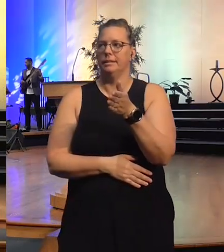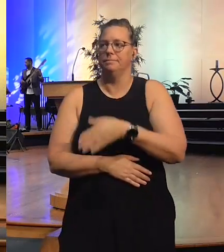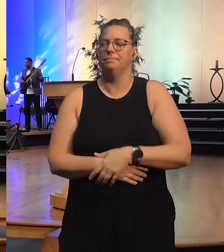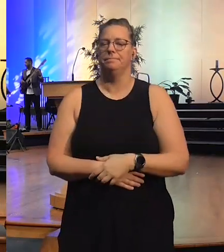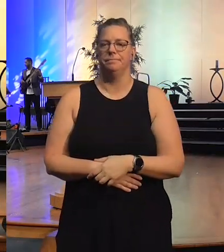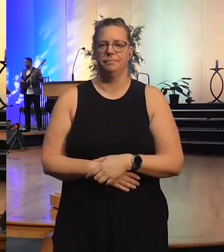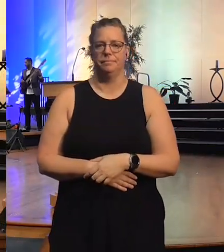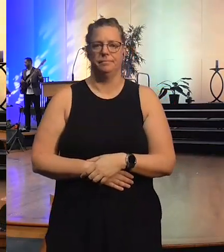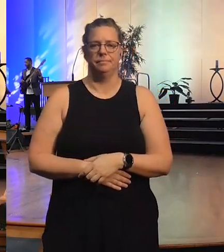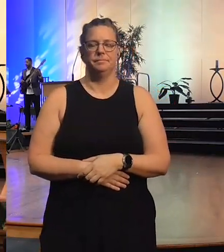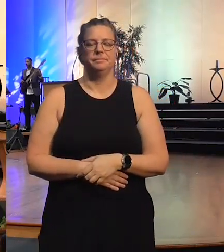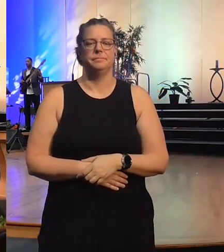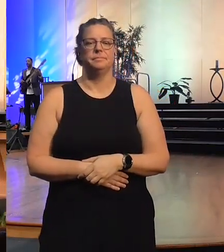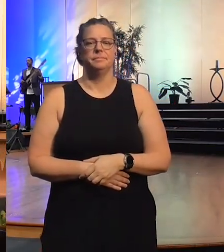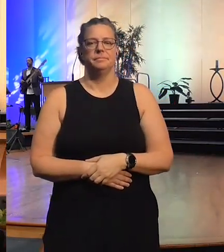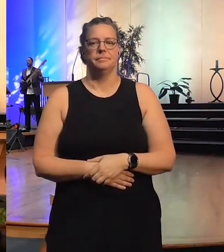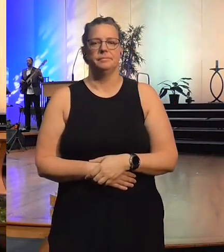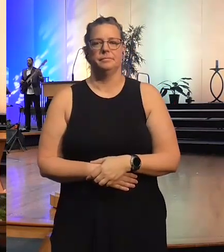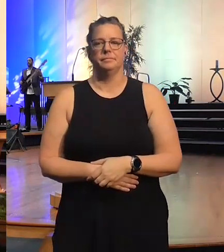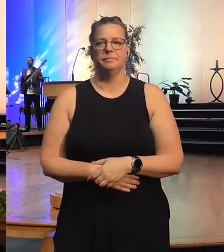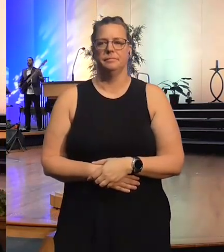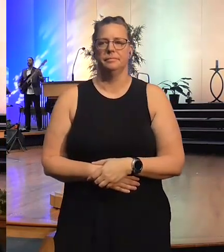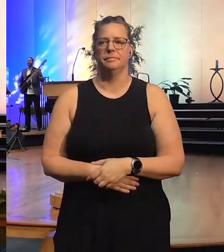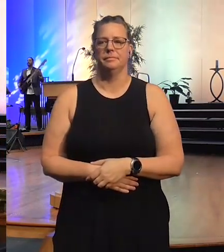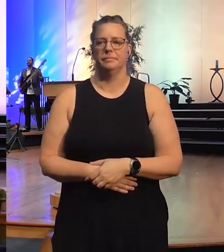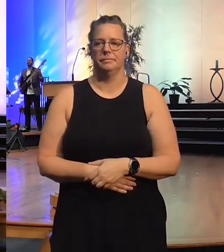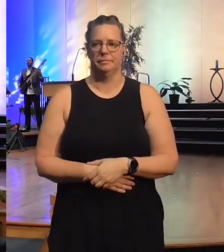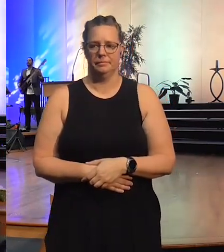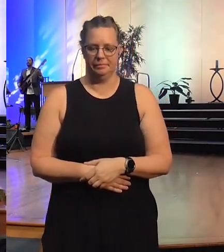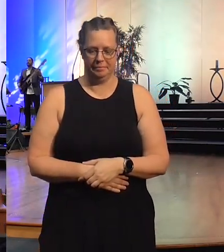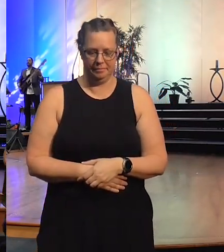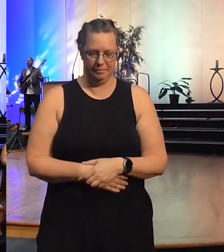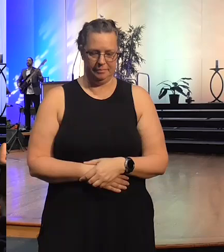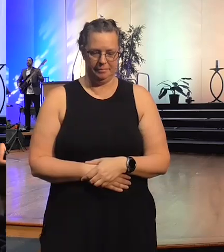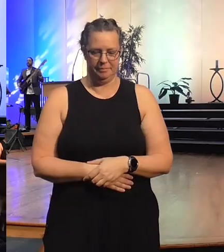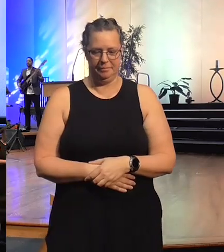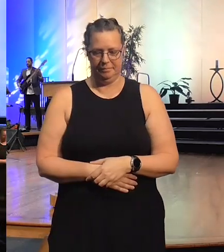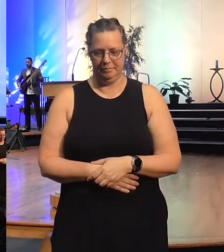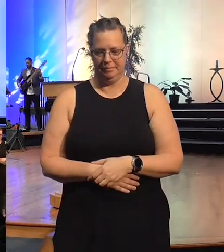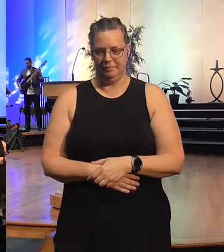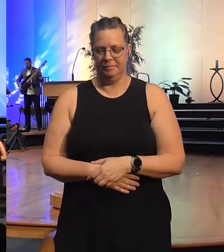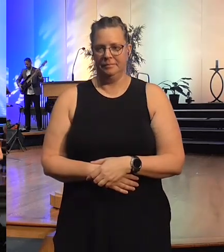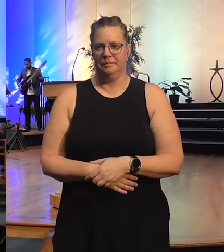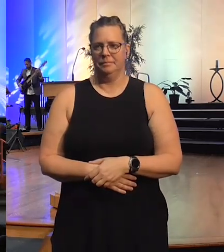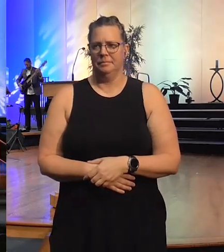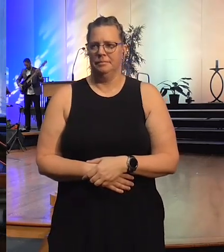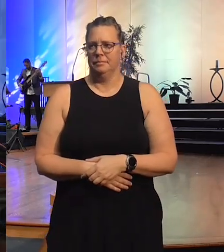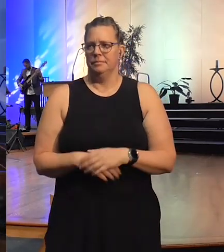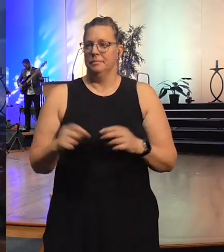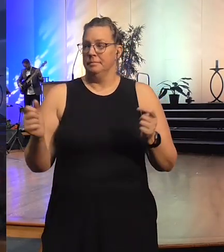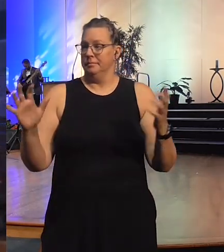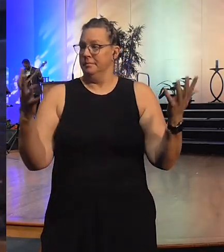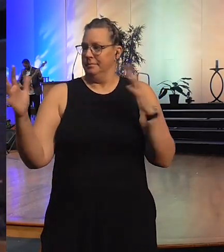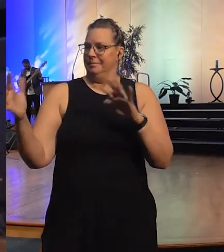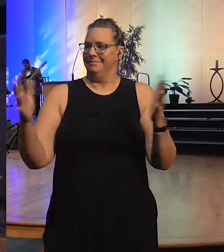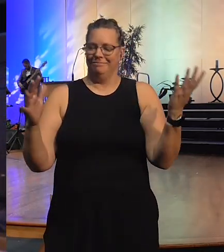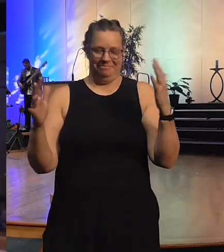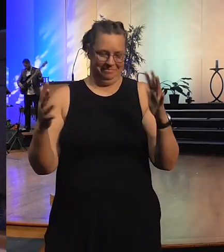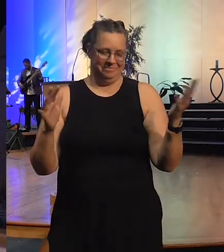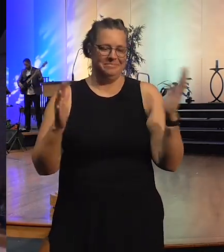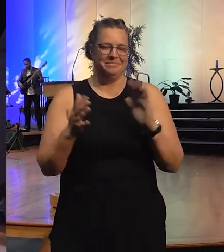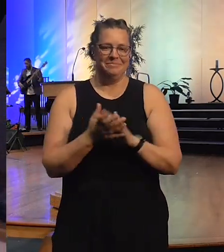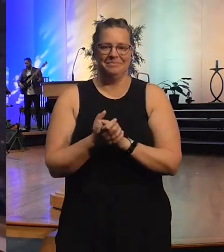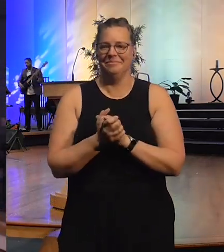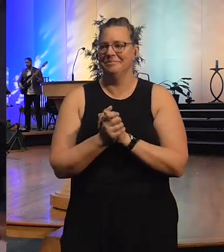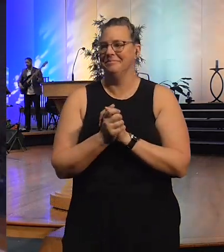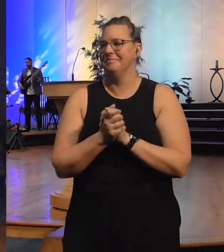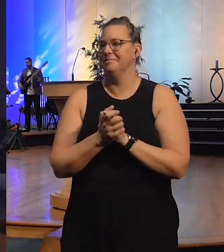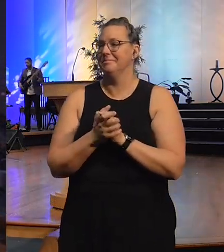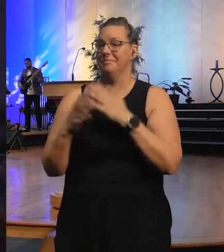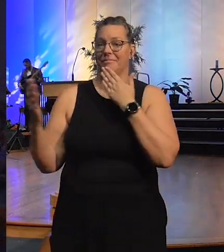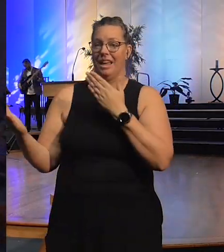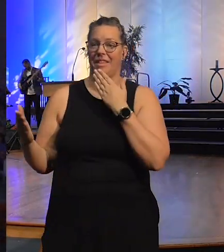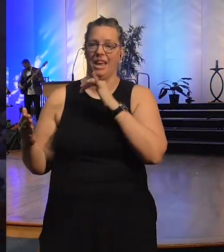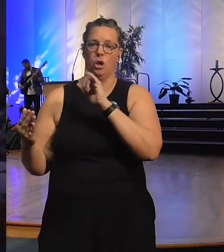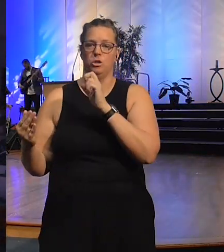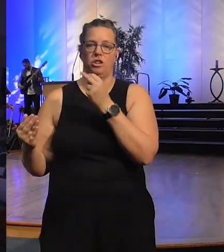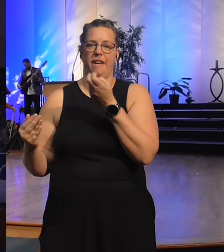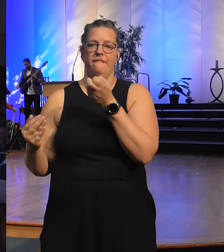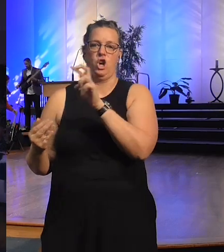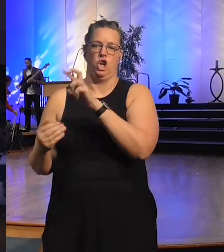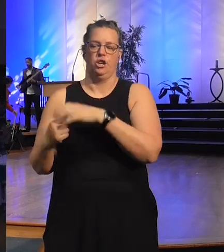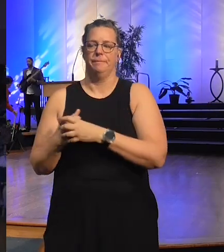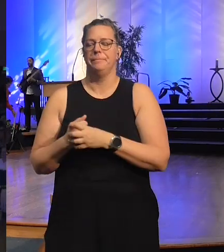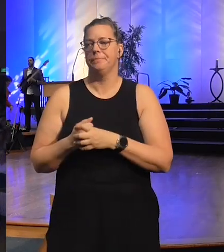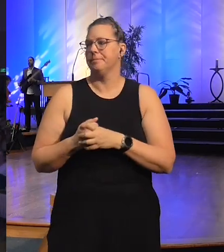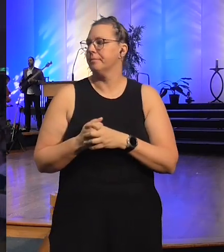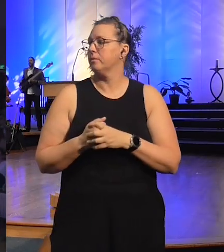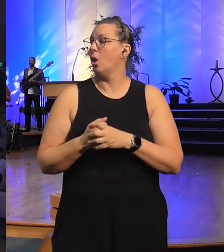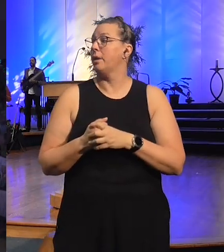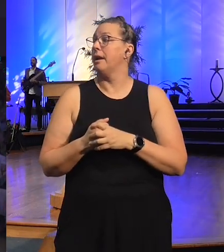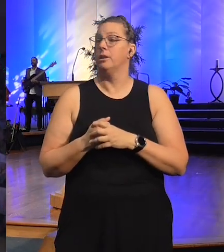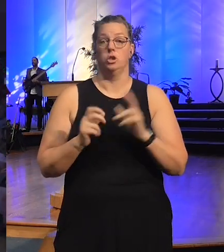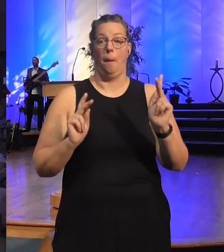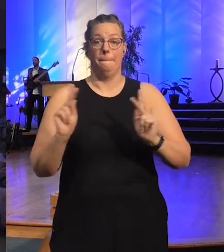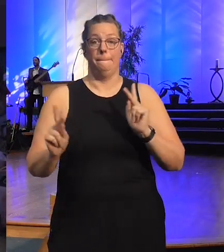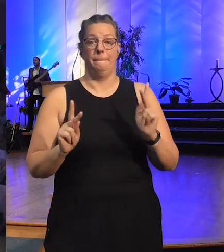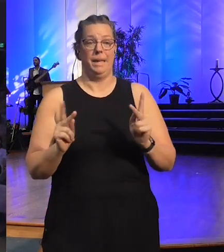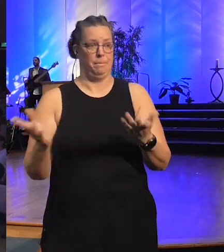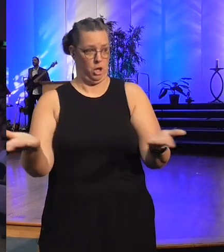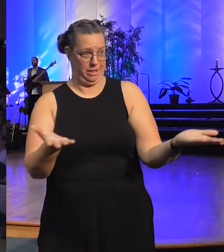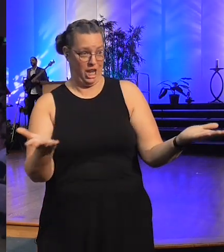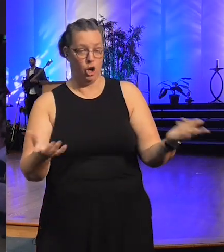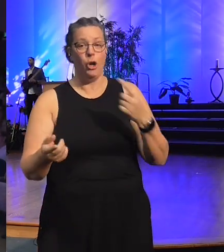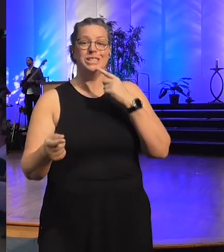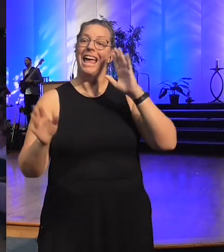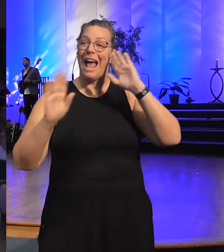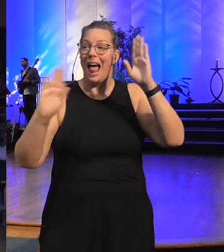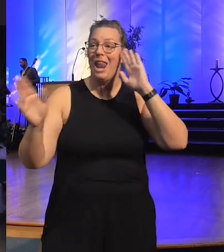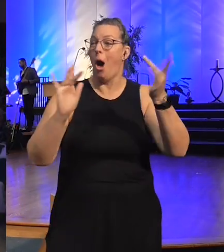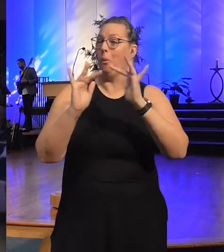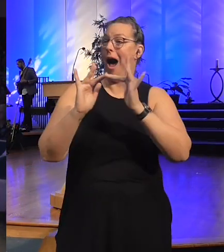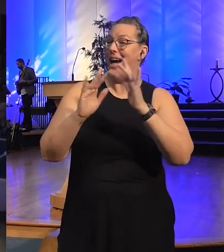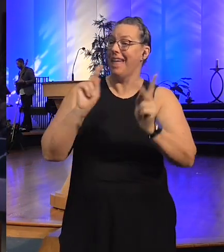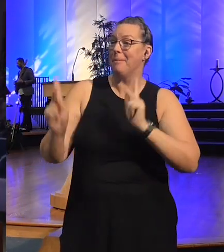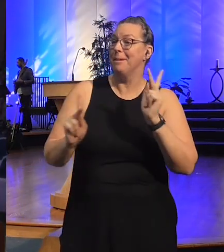be thank you Jennifer uh people in the sanctuary can you say hello hello online people hello online